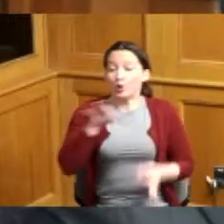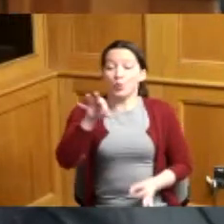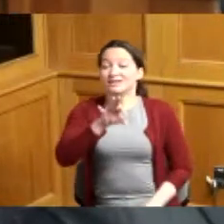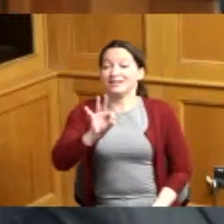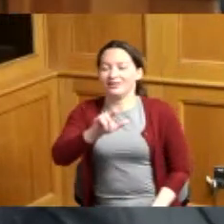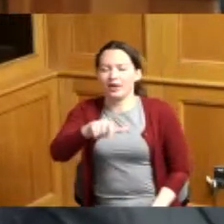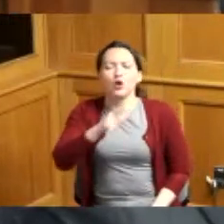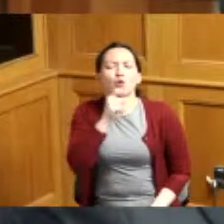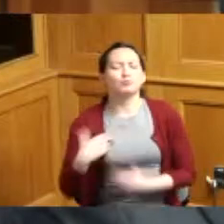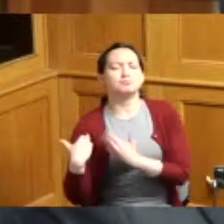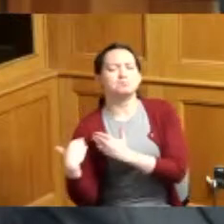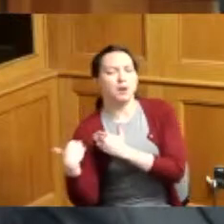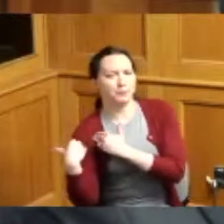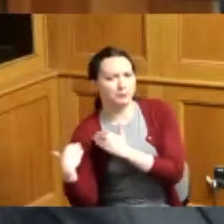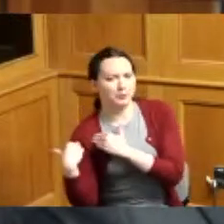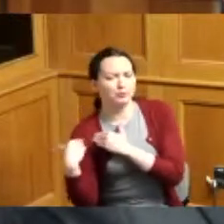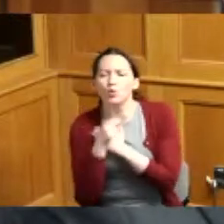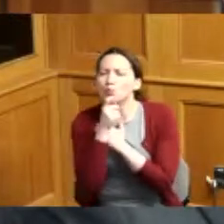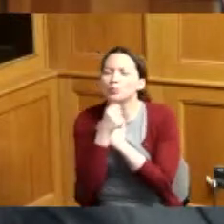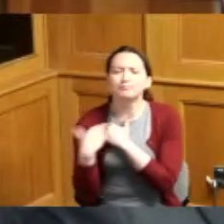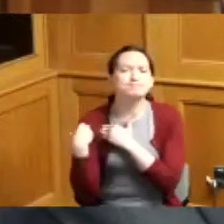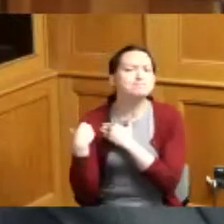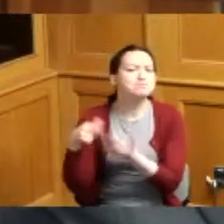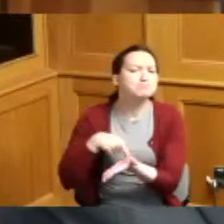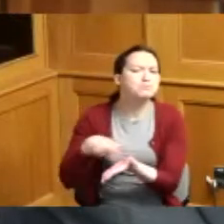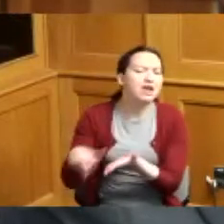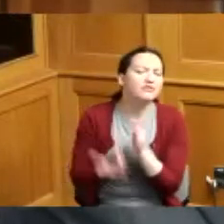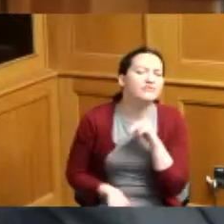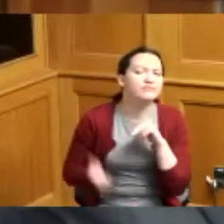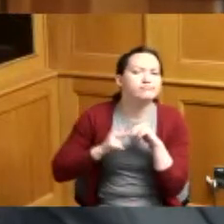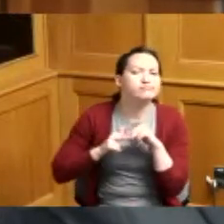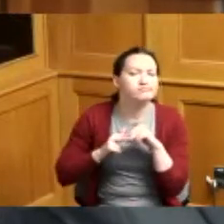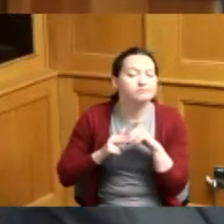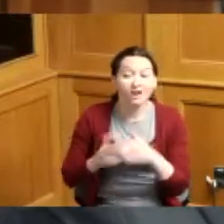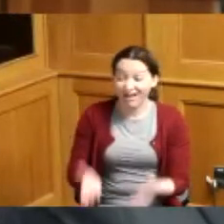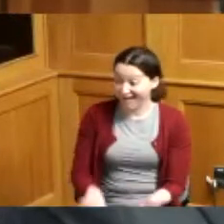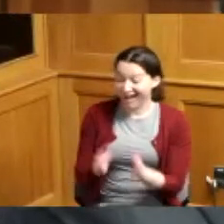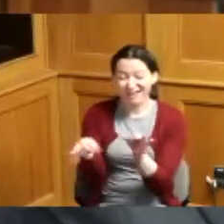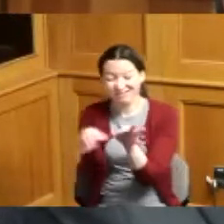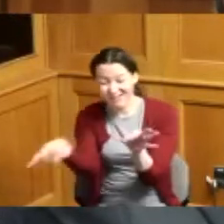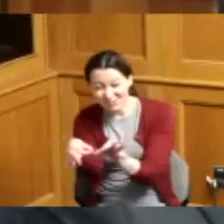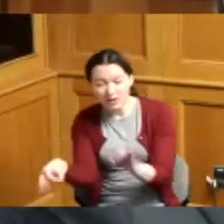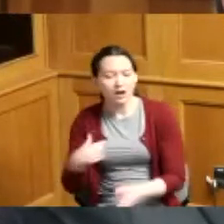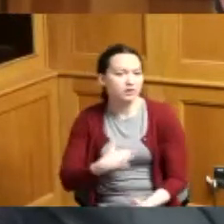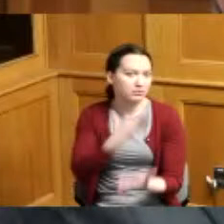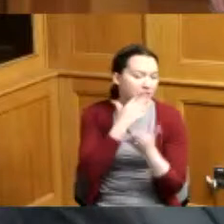was obligated to do these improvements and so we added language tonight and I thank our attorneys